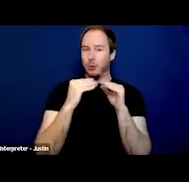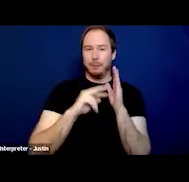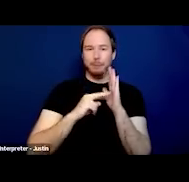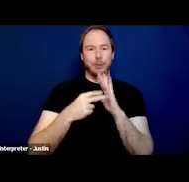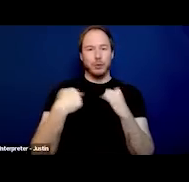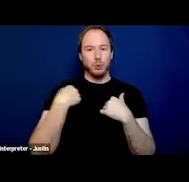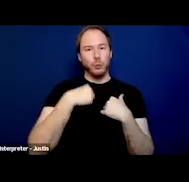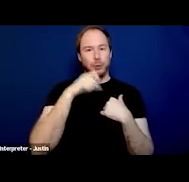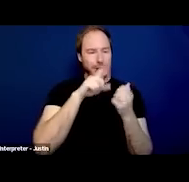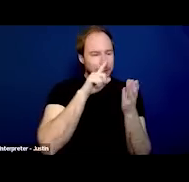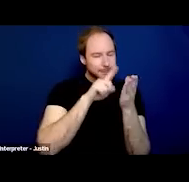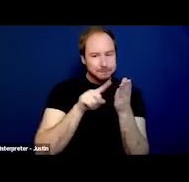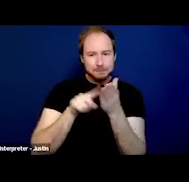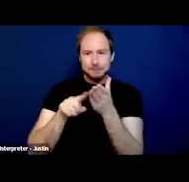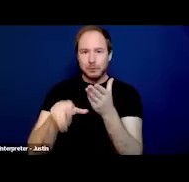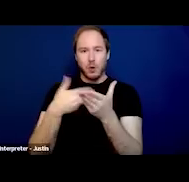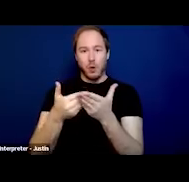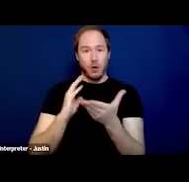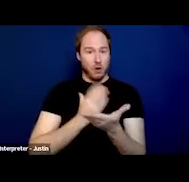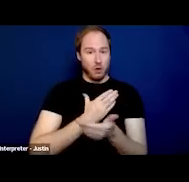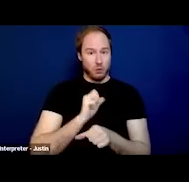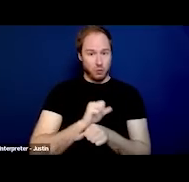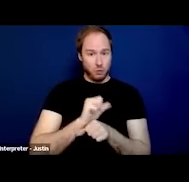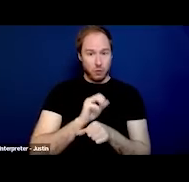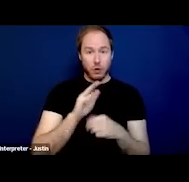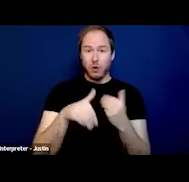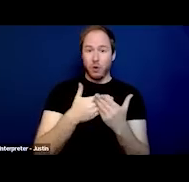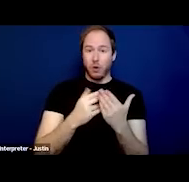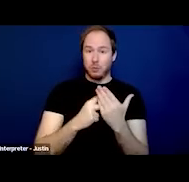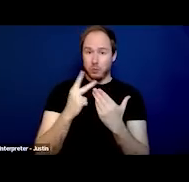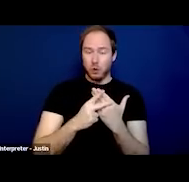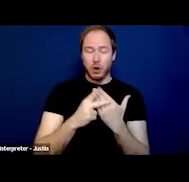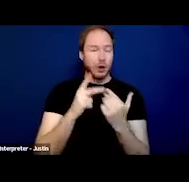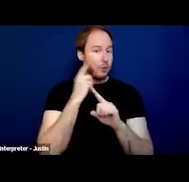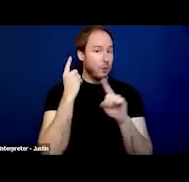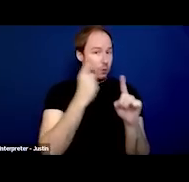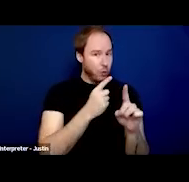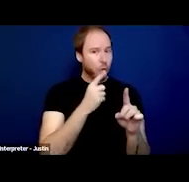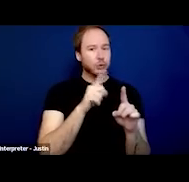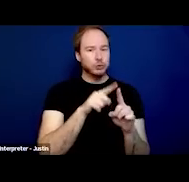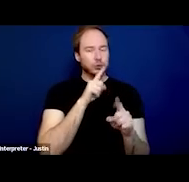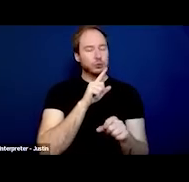all of our programs, all of the work that we do, with the ultimate goal of supporting individuals' paths to permanent housing.